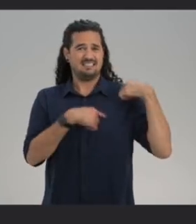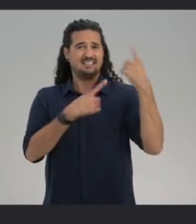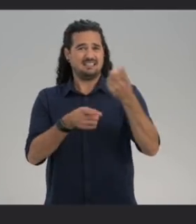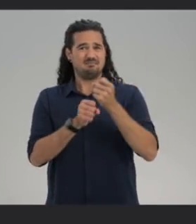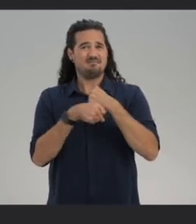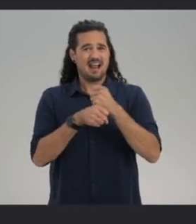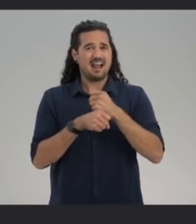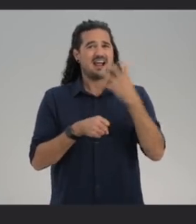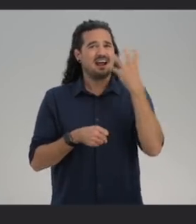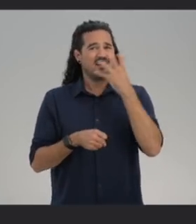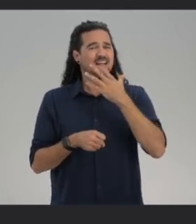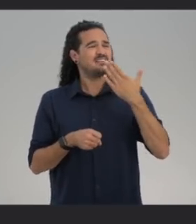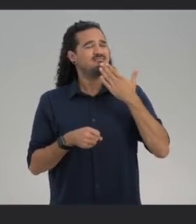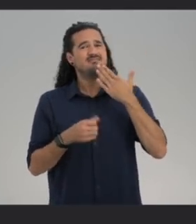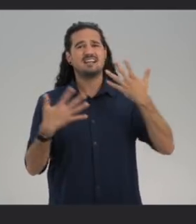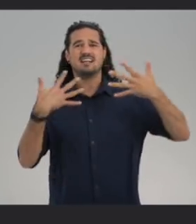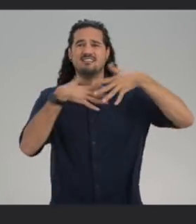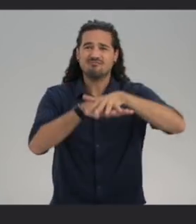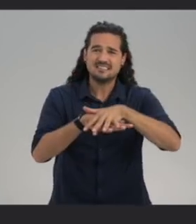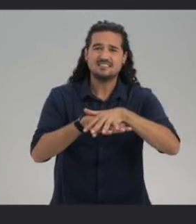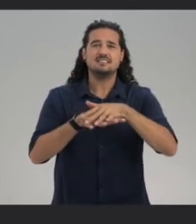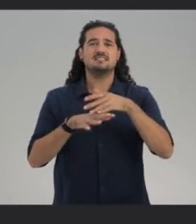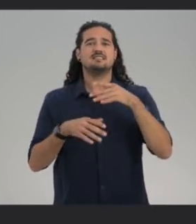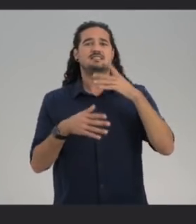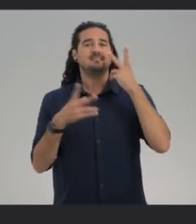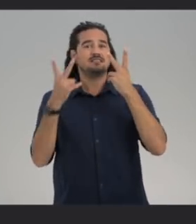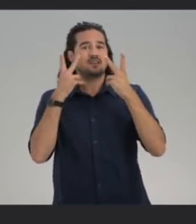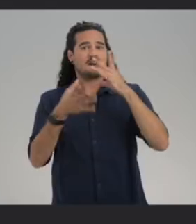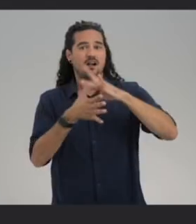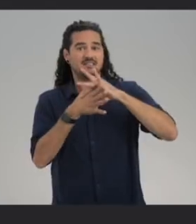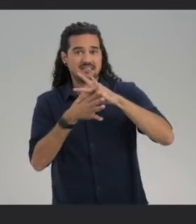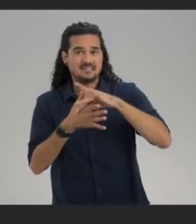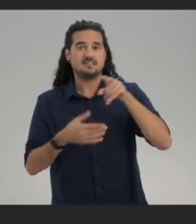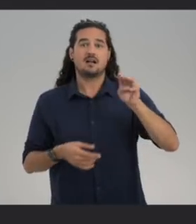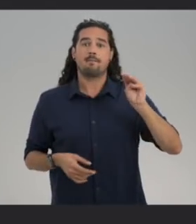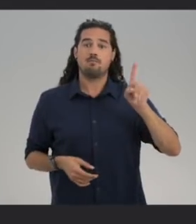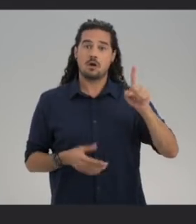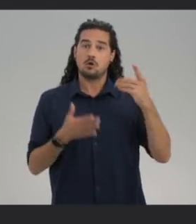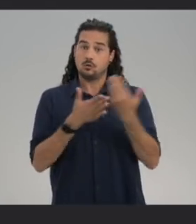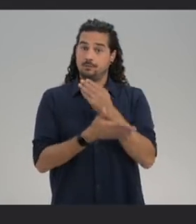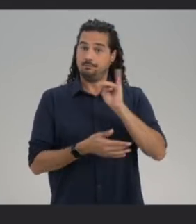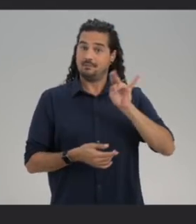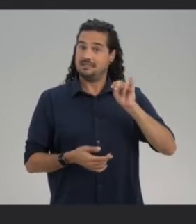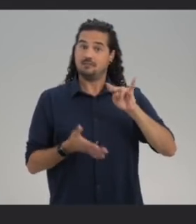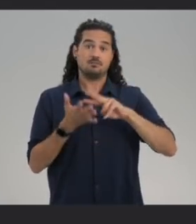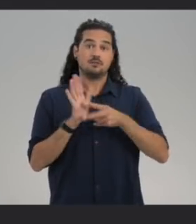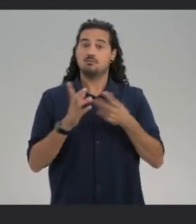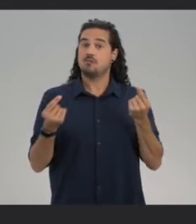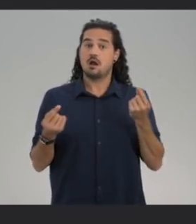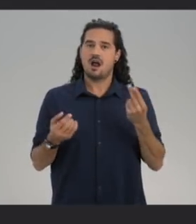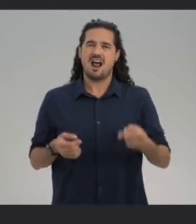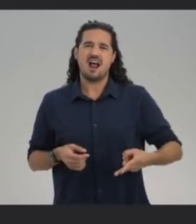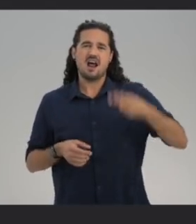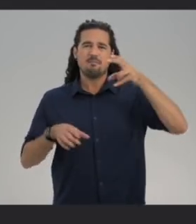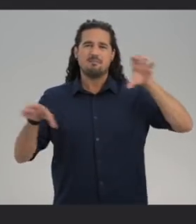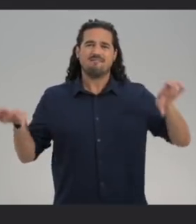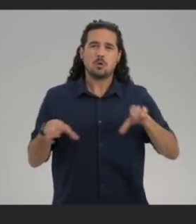Thanks to the integration and phenomenal graphics capabilities of M1, this new mini will enable high-performance, general-purpose computing